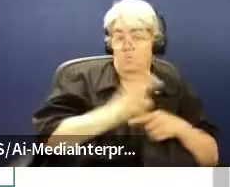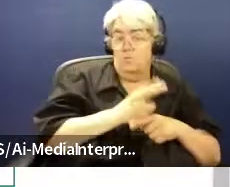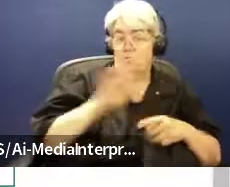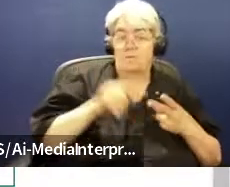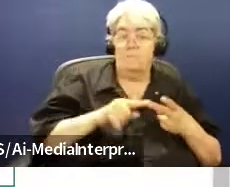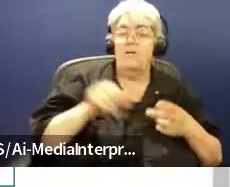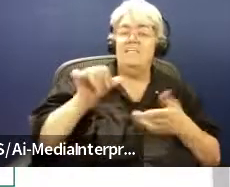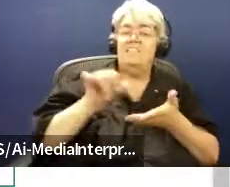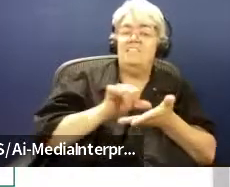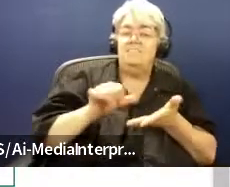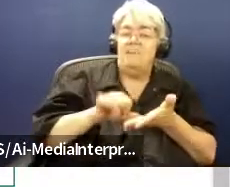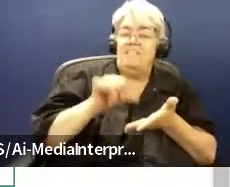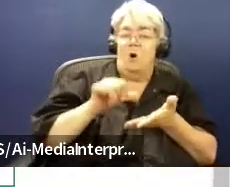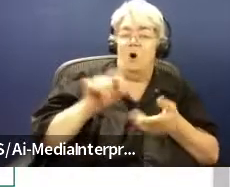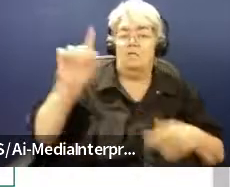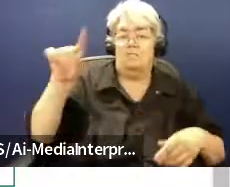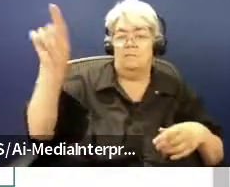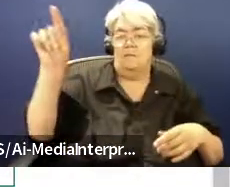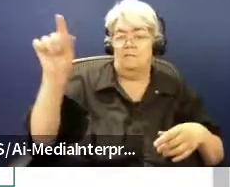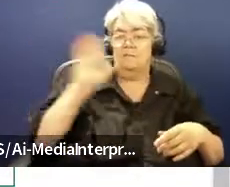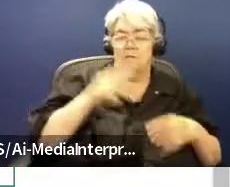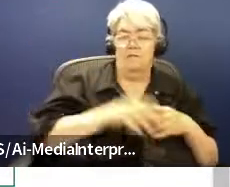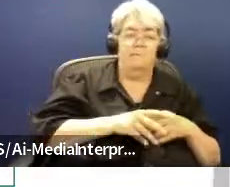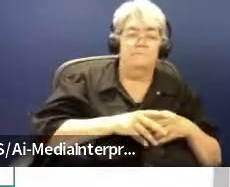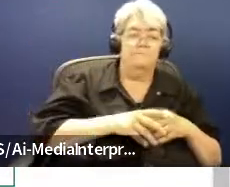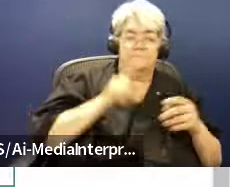multiple events. Blank, June 28 boutiques, intro to Lenexa for blind users